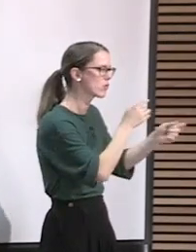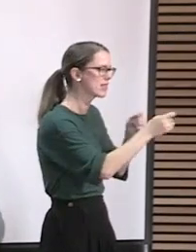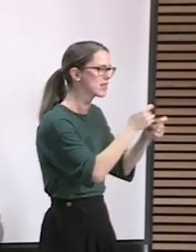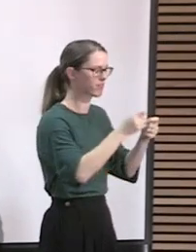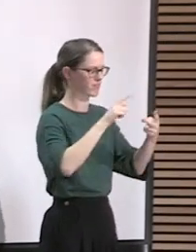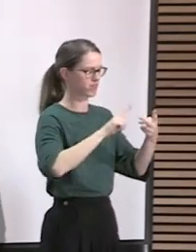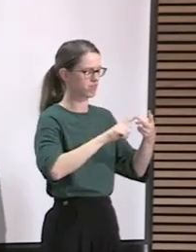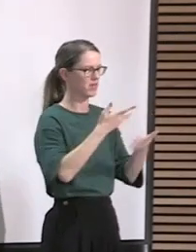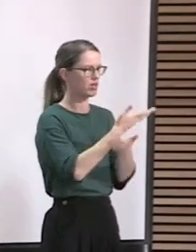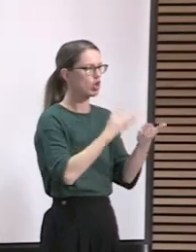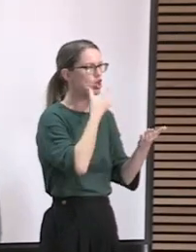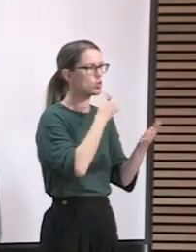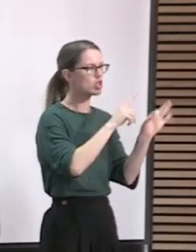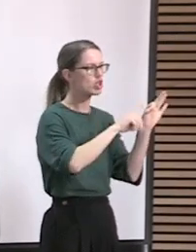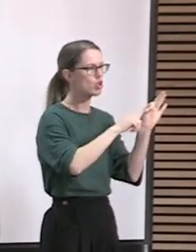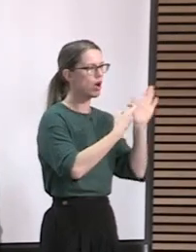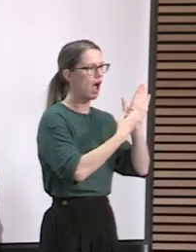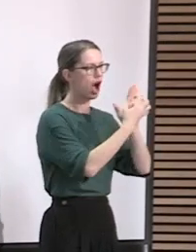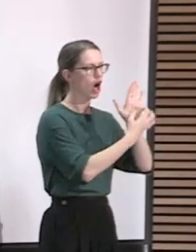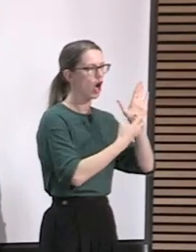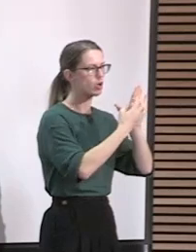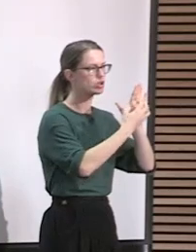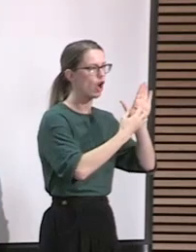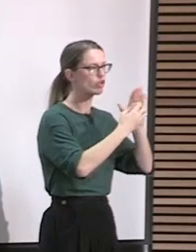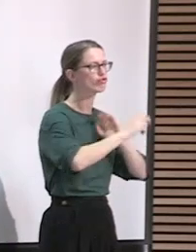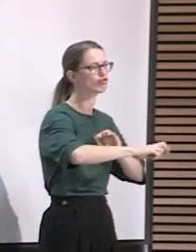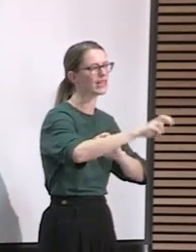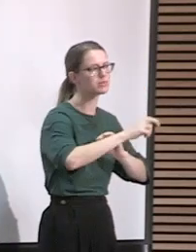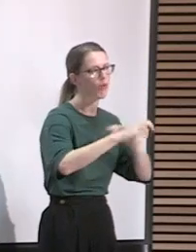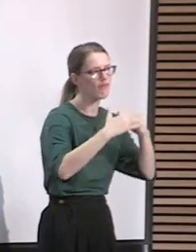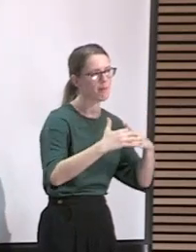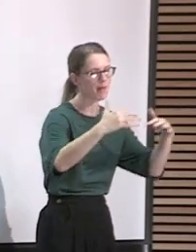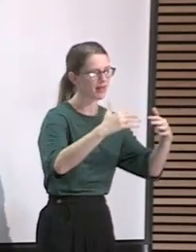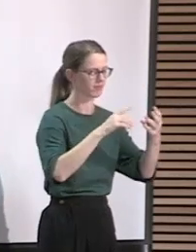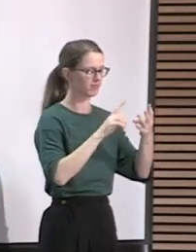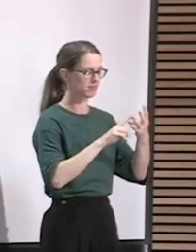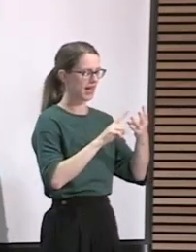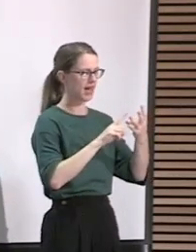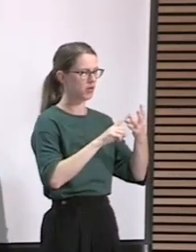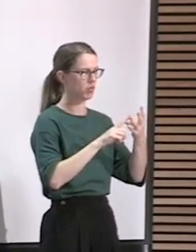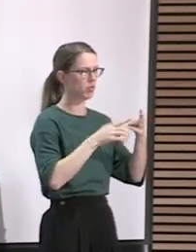group that will be providing oversight of the government's updated testing plan. I'll